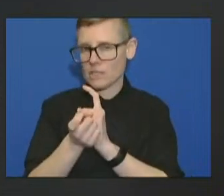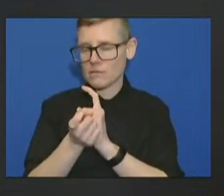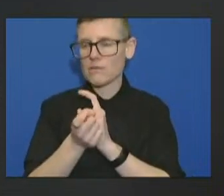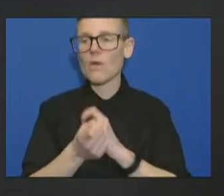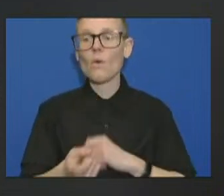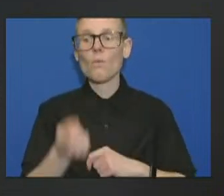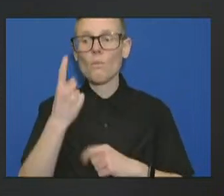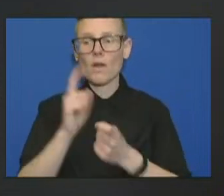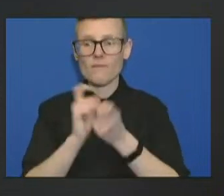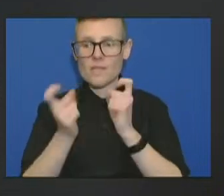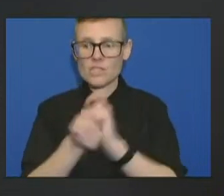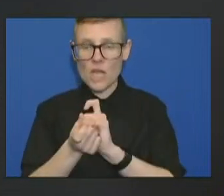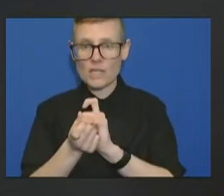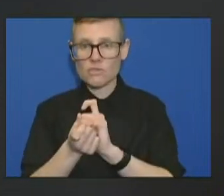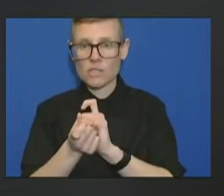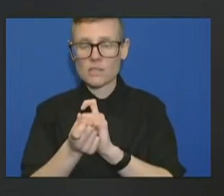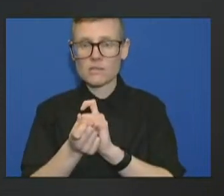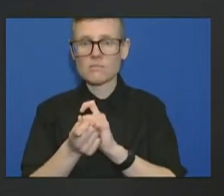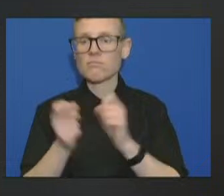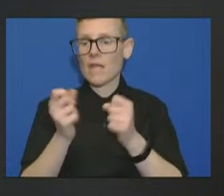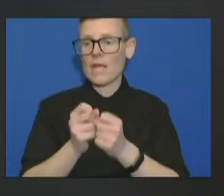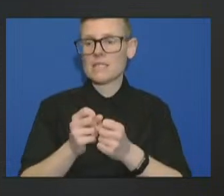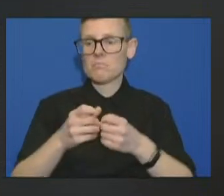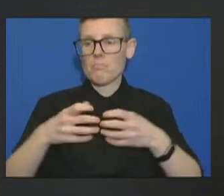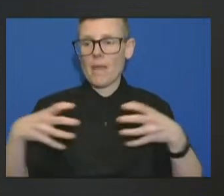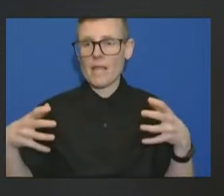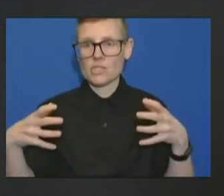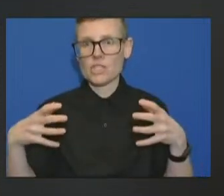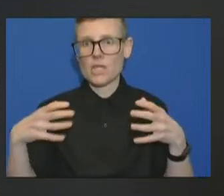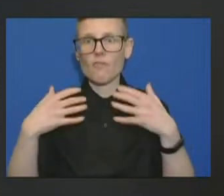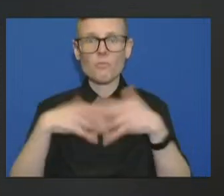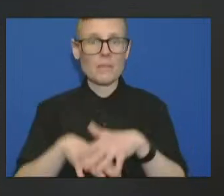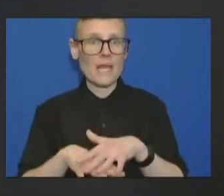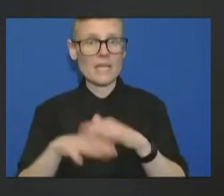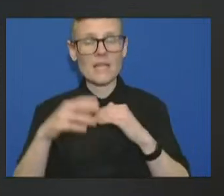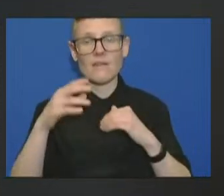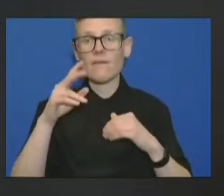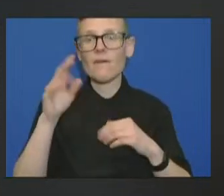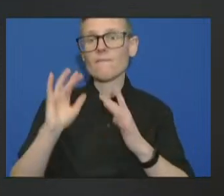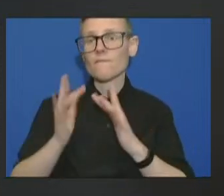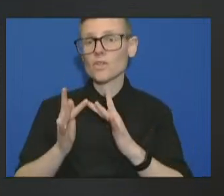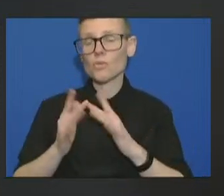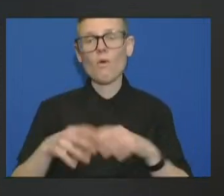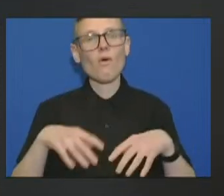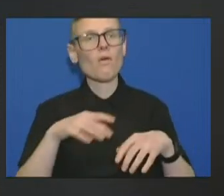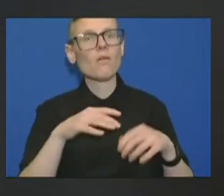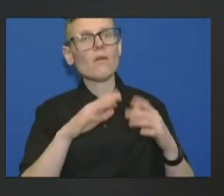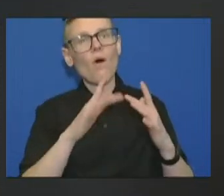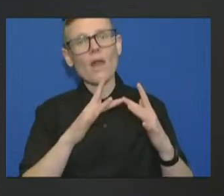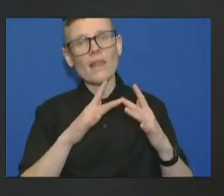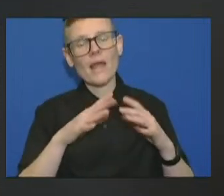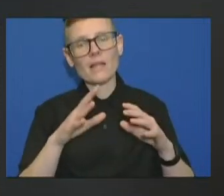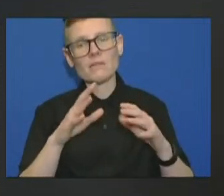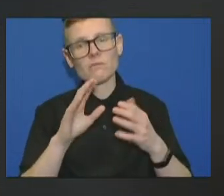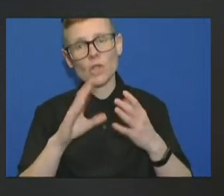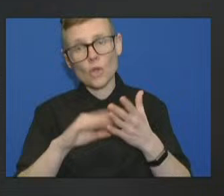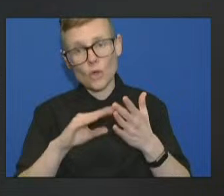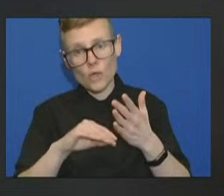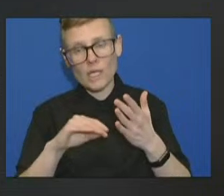tonight we talked about the changes in our budget. And one of the changes in our budget was